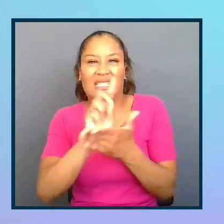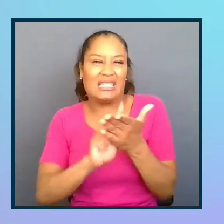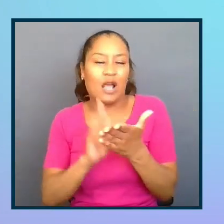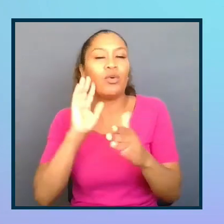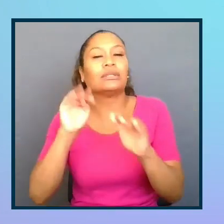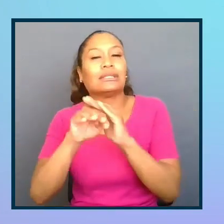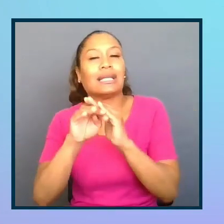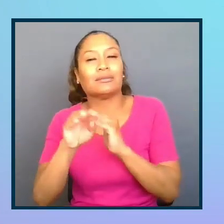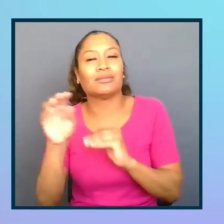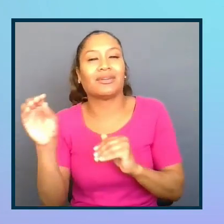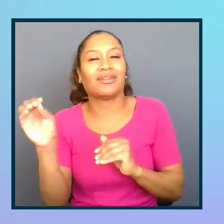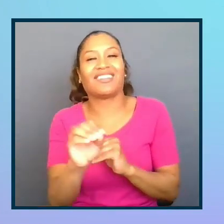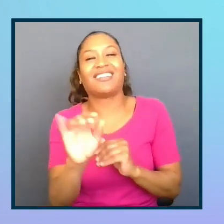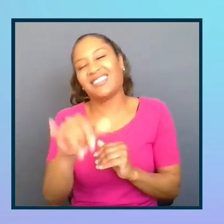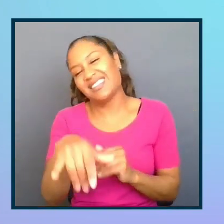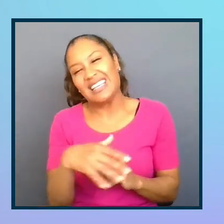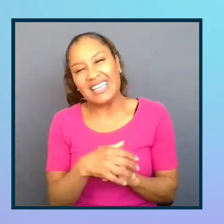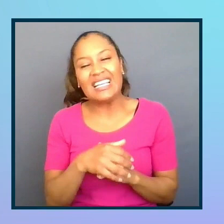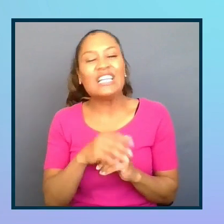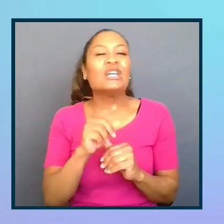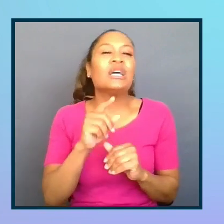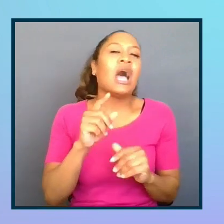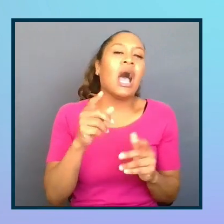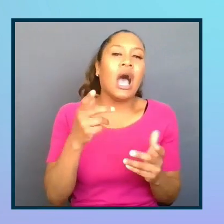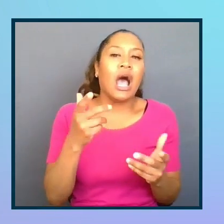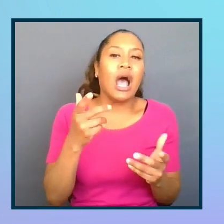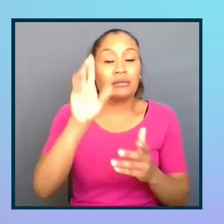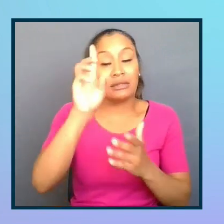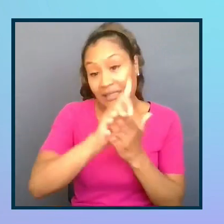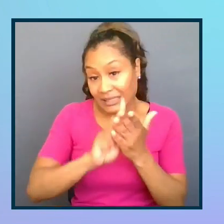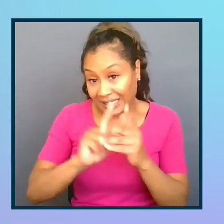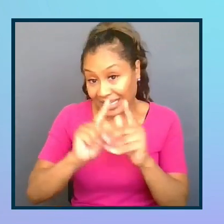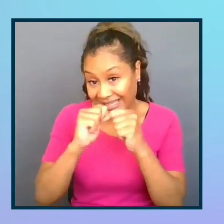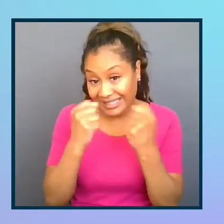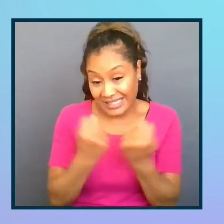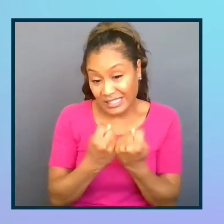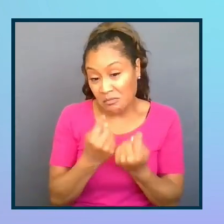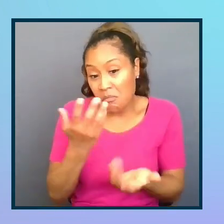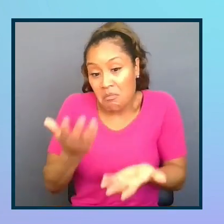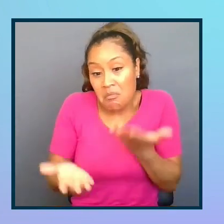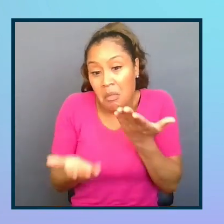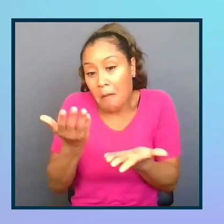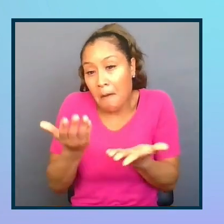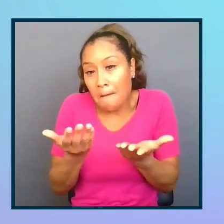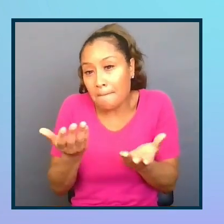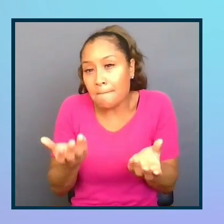So in the design team, we could probably have a bit more of a formalized process.